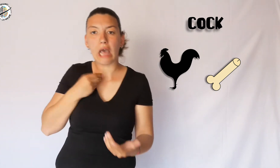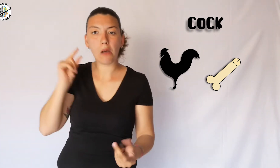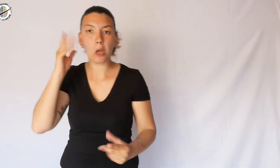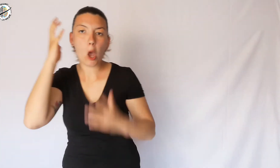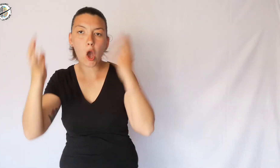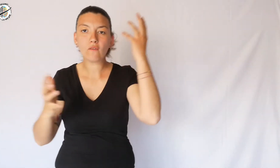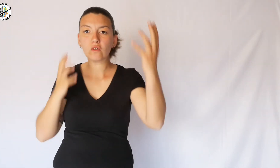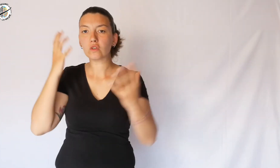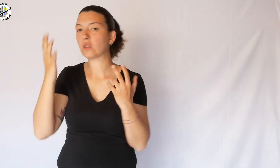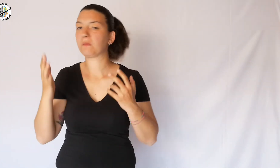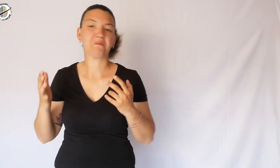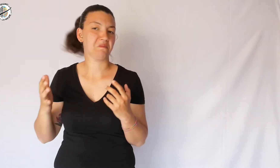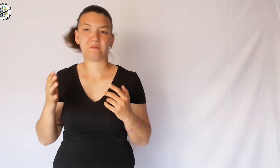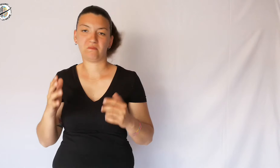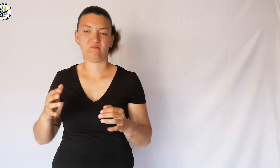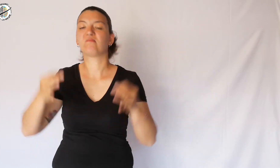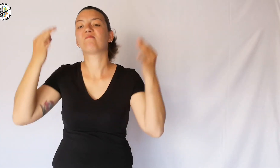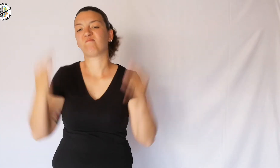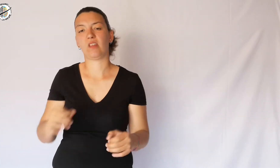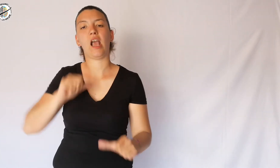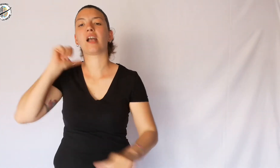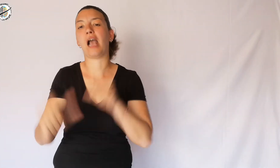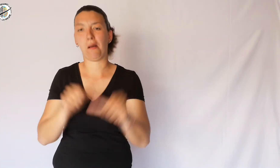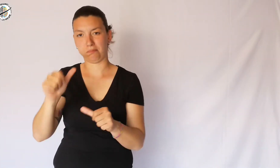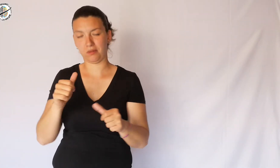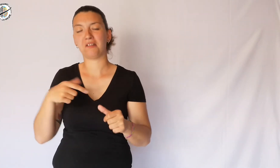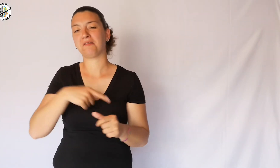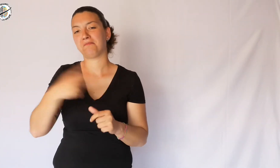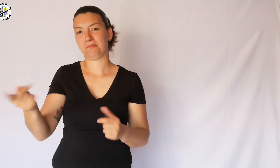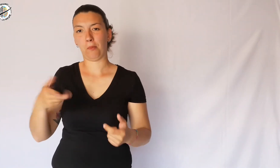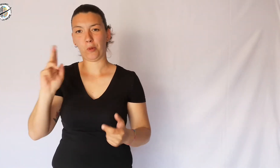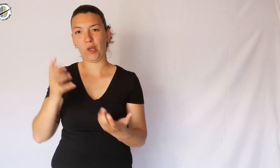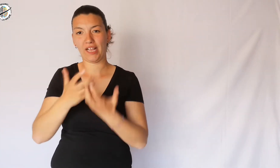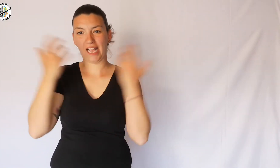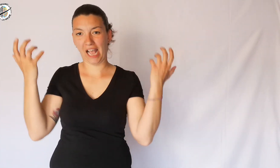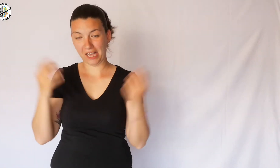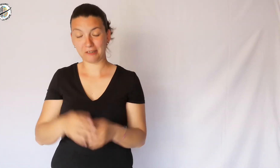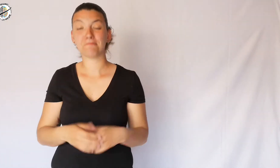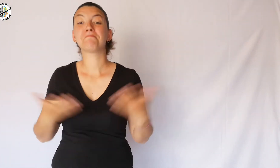To avoid confusion and to be clearer then the change was made.